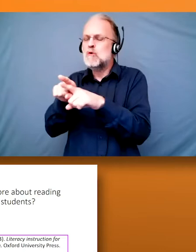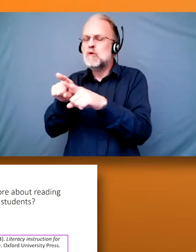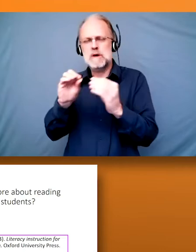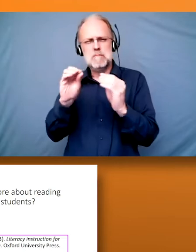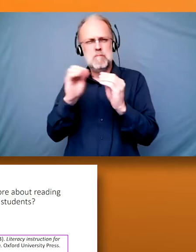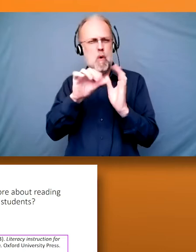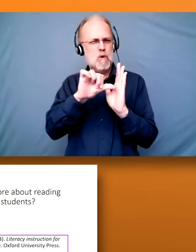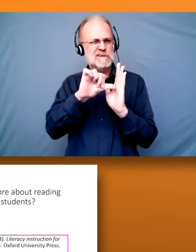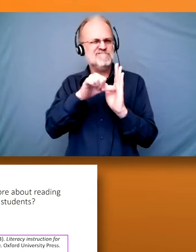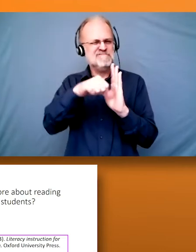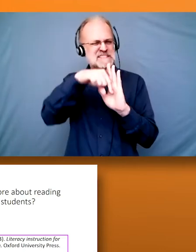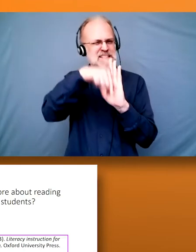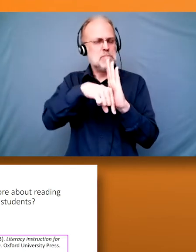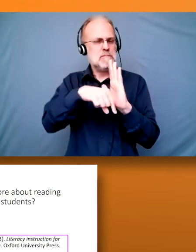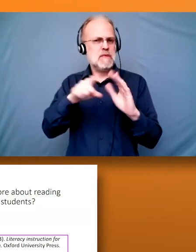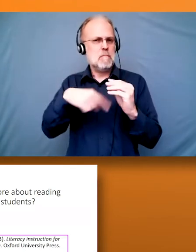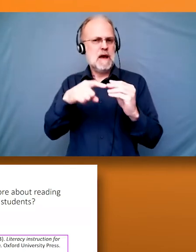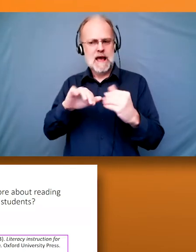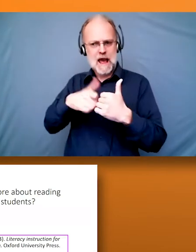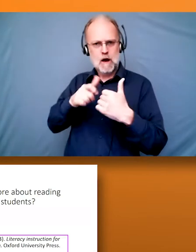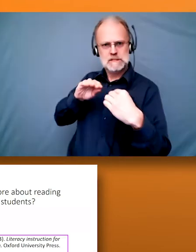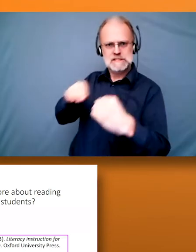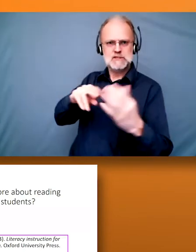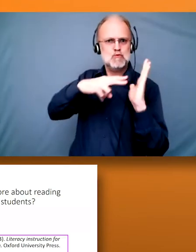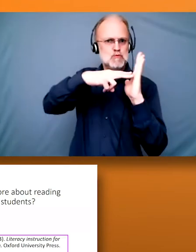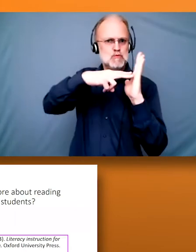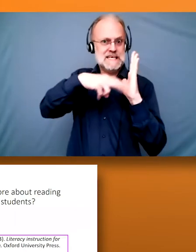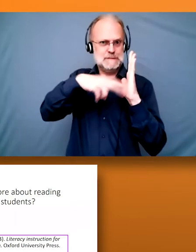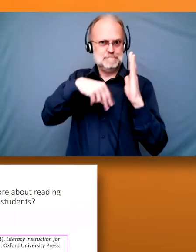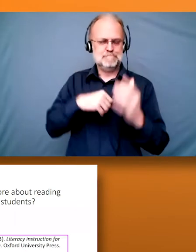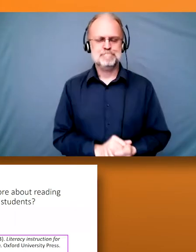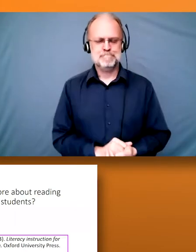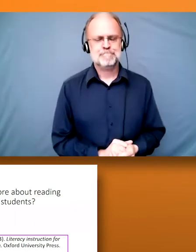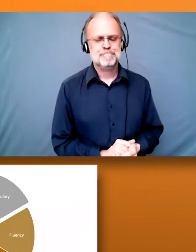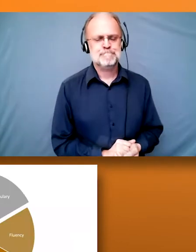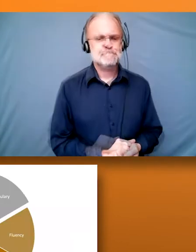but I feel like it's more-- probably more in depth about reading itself.